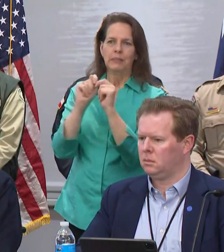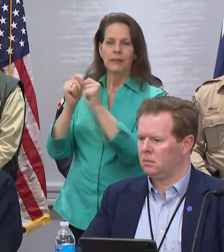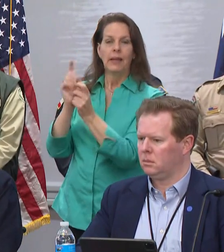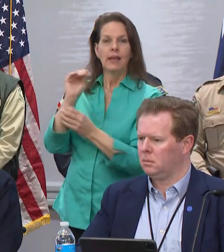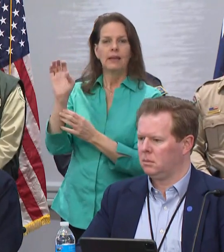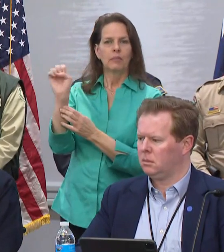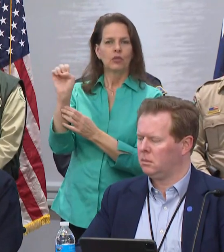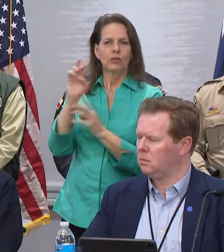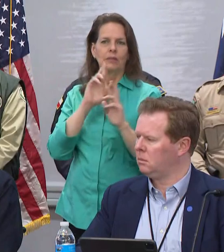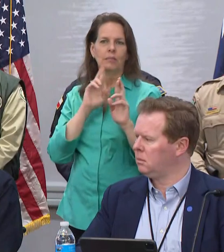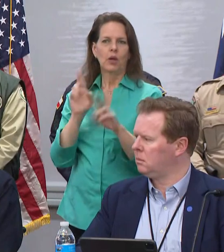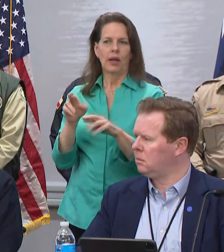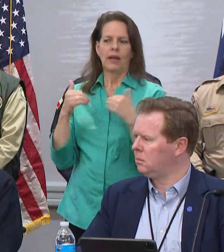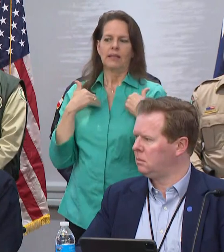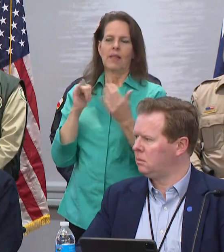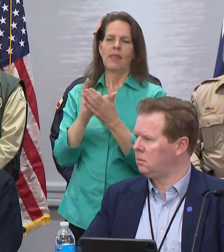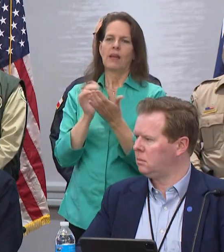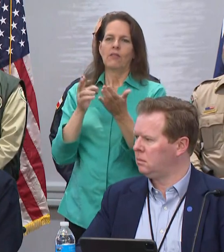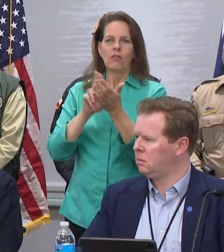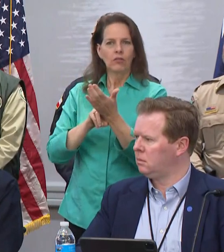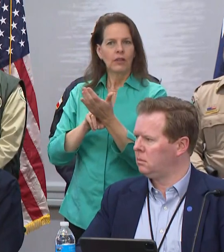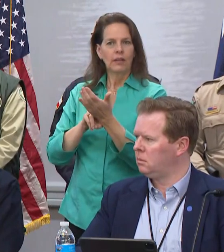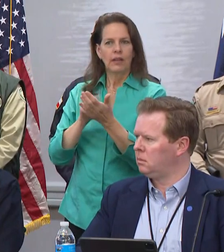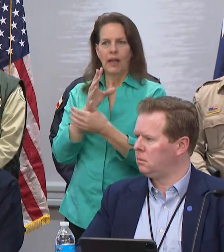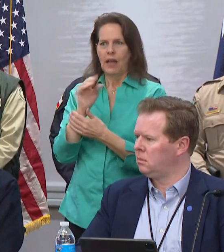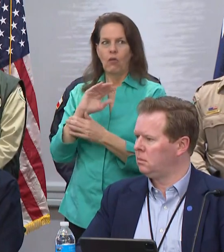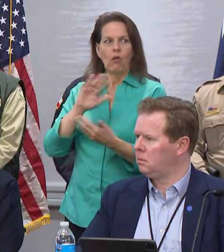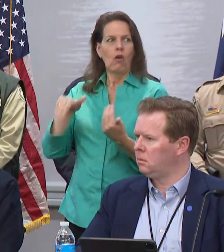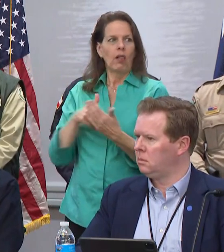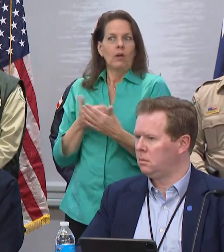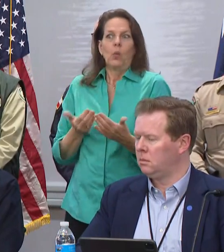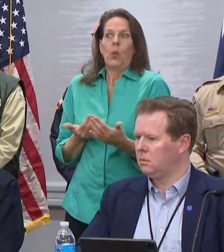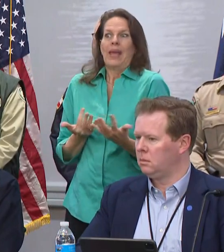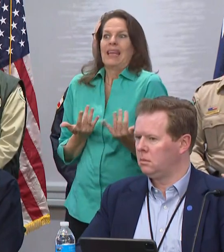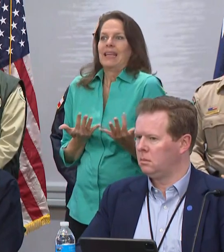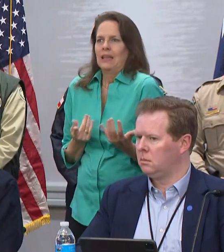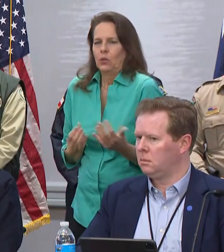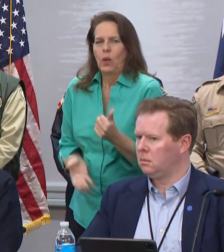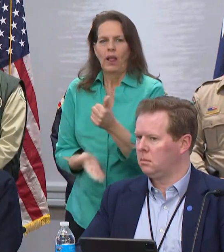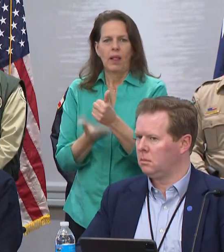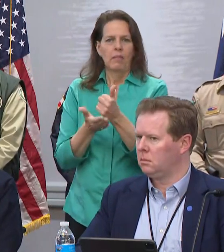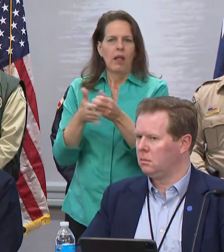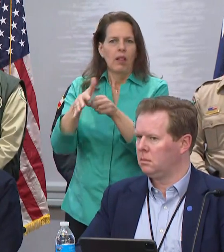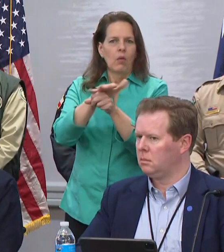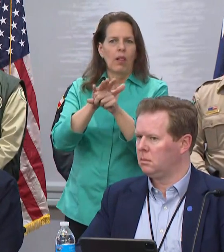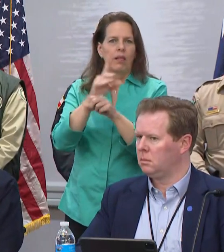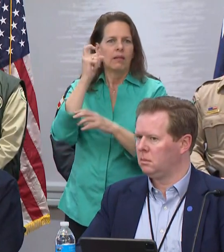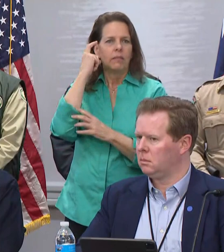emergency response hazmat contractors. They're all on standby to assist local governments with any air,